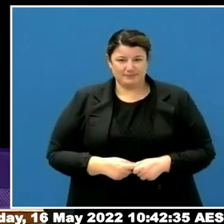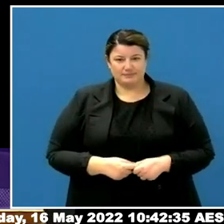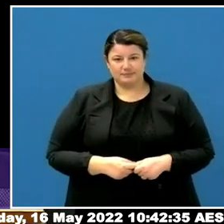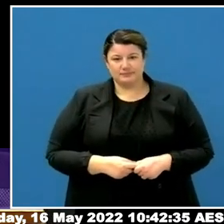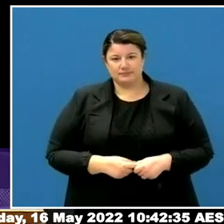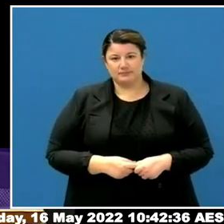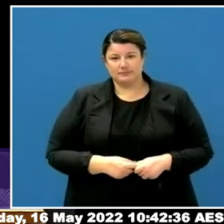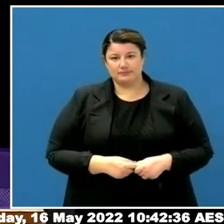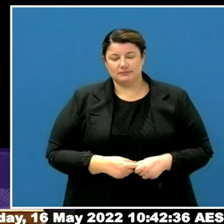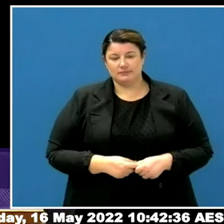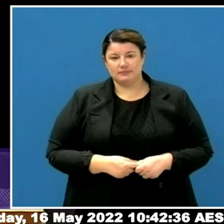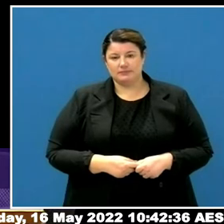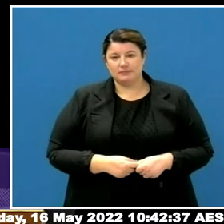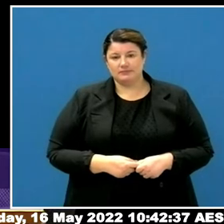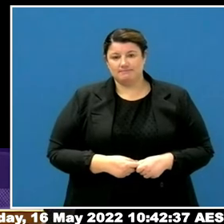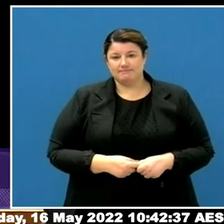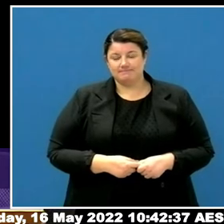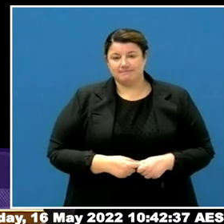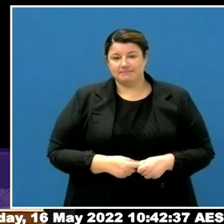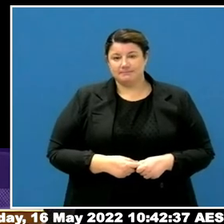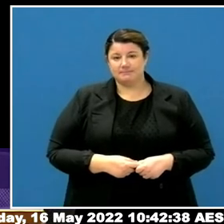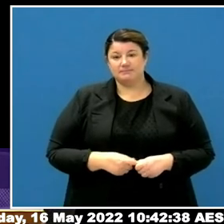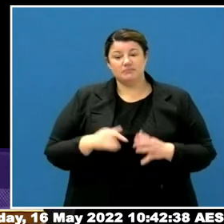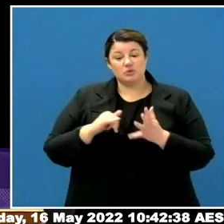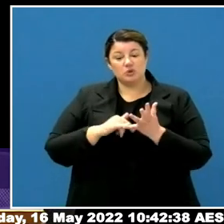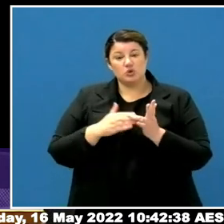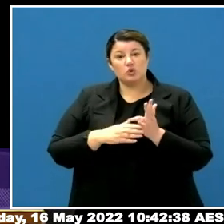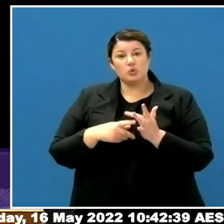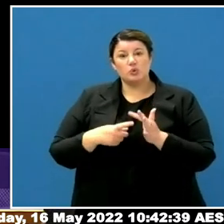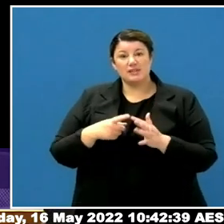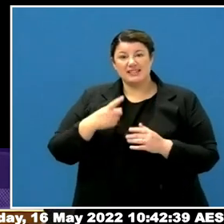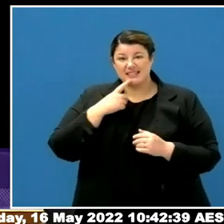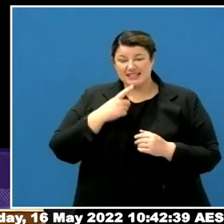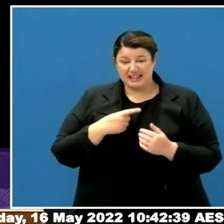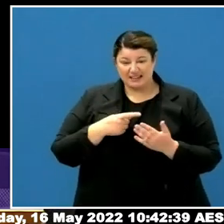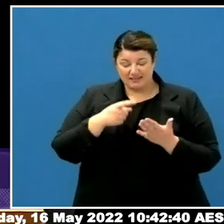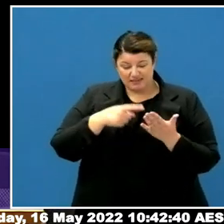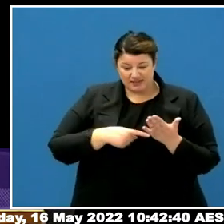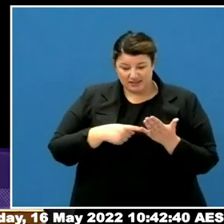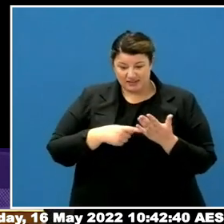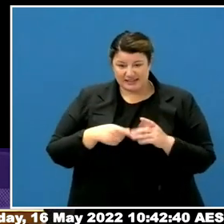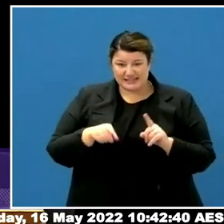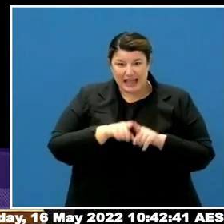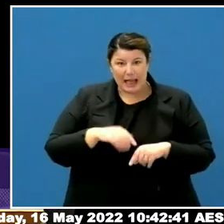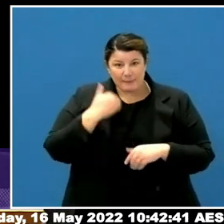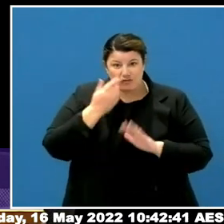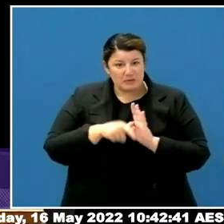Suzie will describe the invoices as "inconsistent and confusing", to the extent